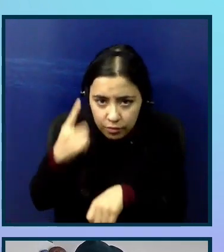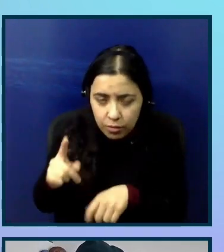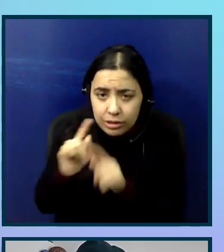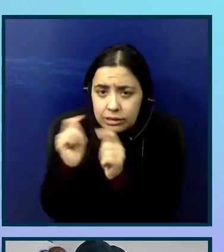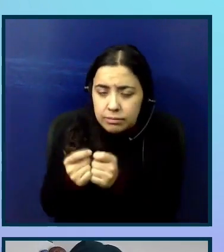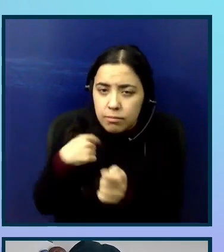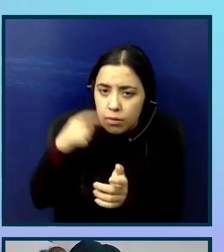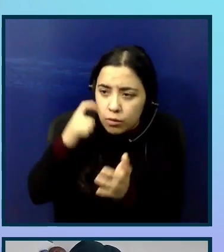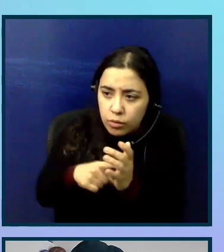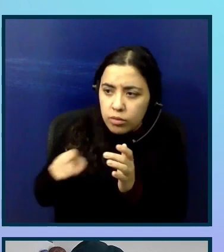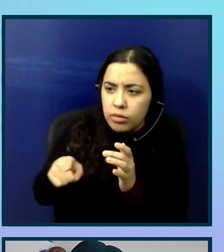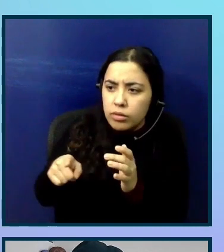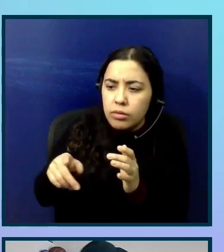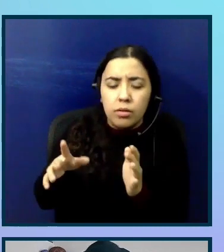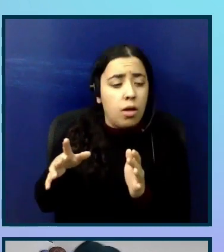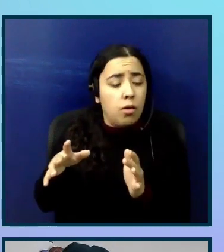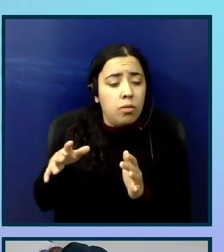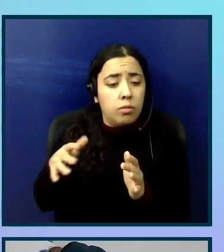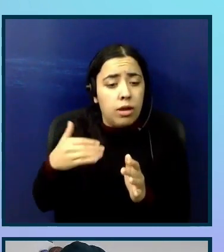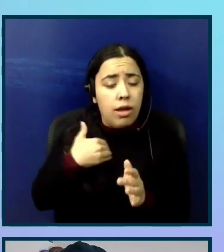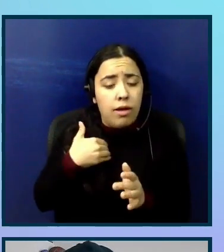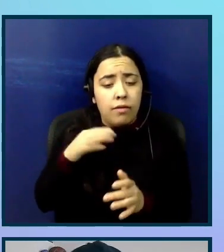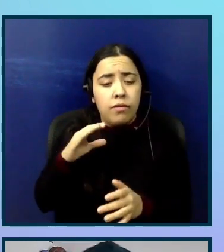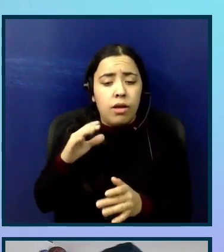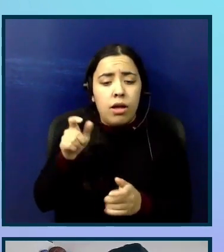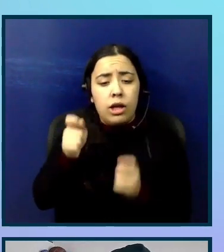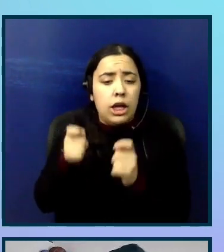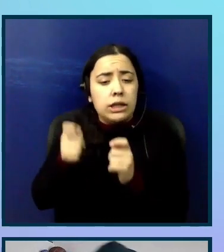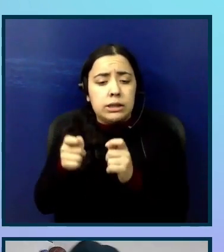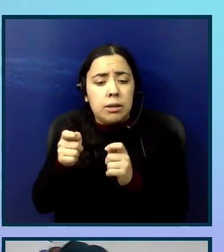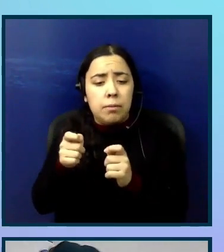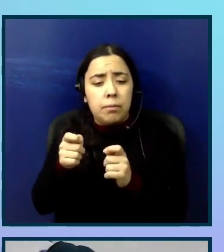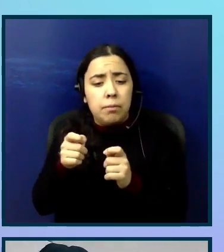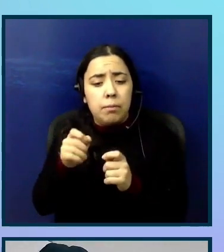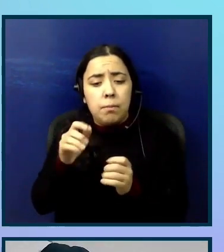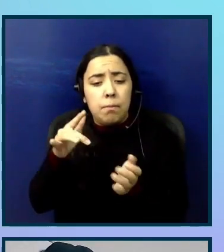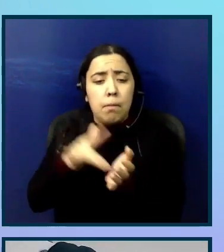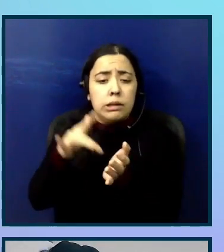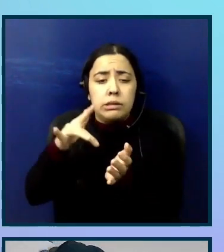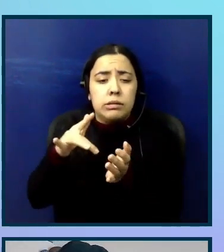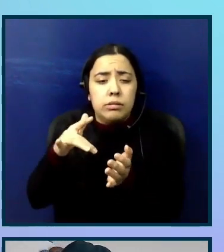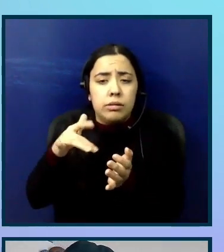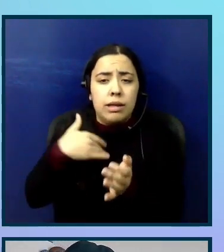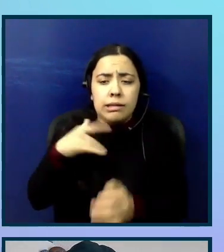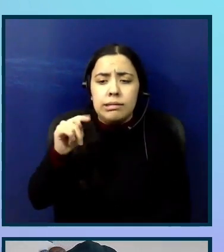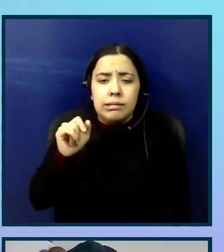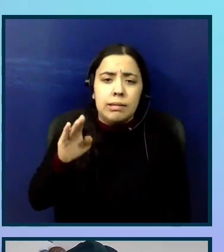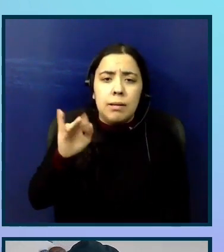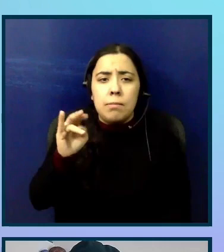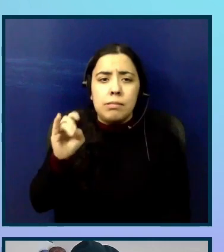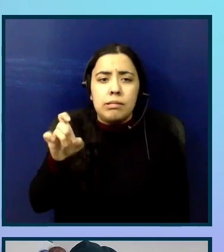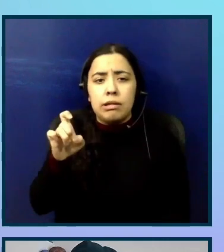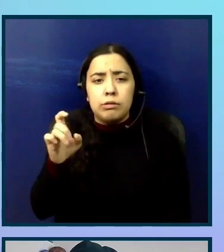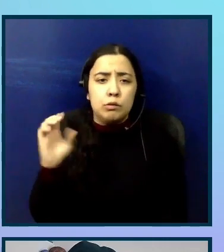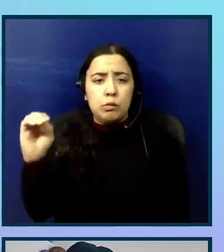and say, we have a custom button. That button is made with dish. Tabindex of zero that has all these pieces on it,